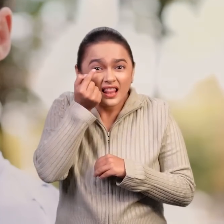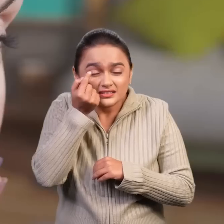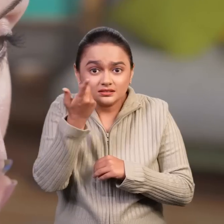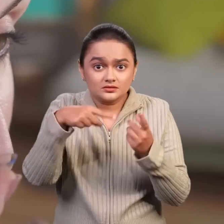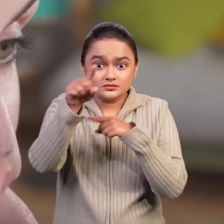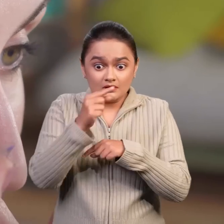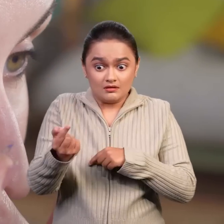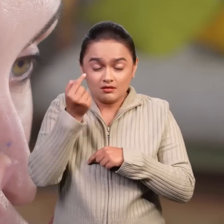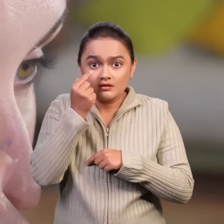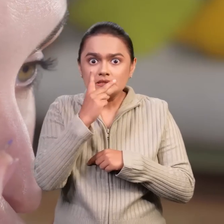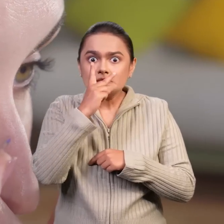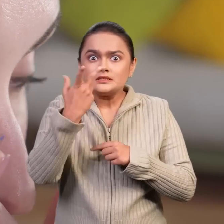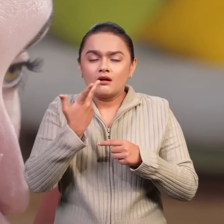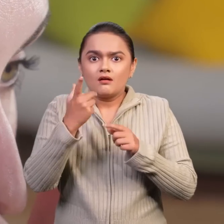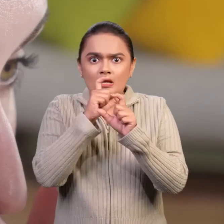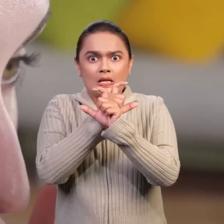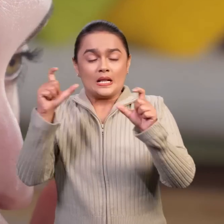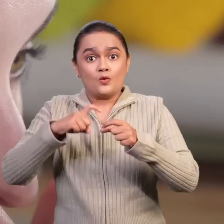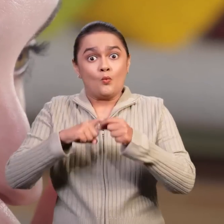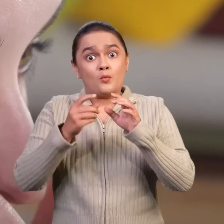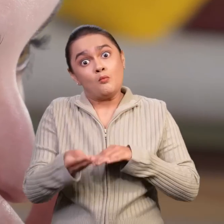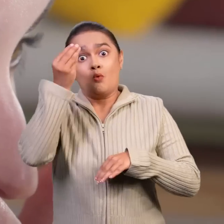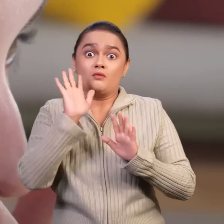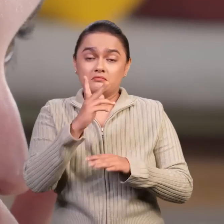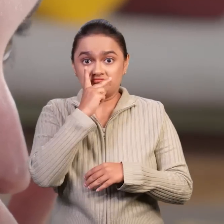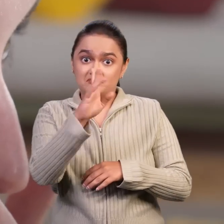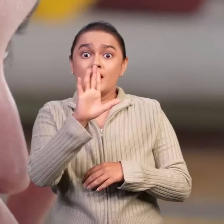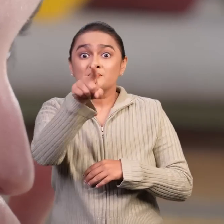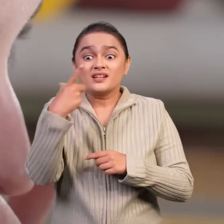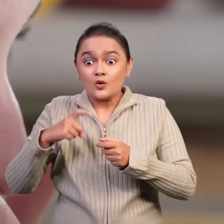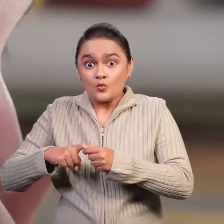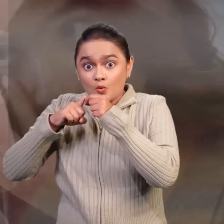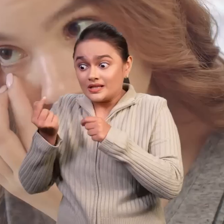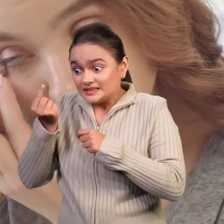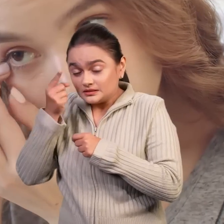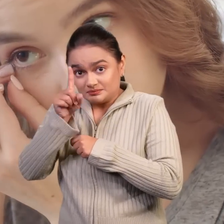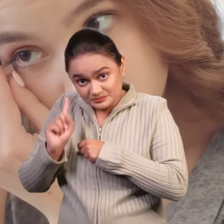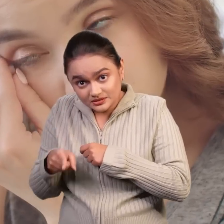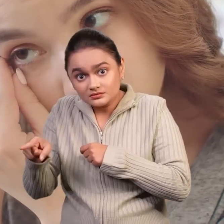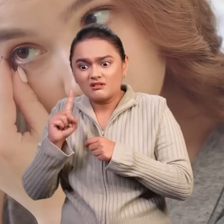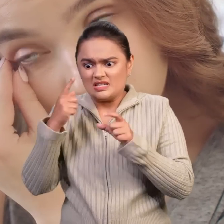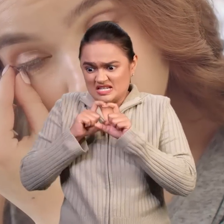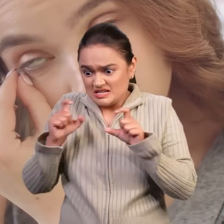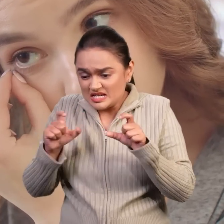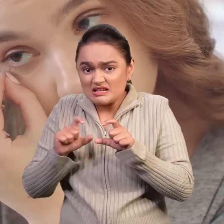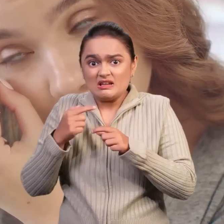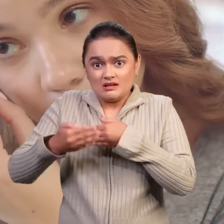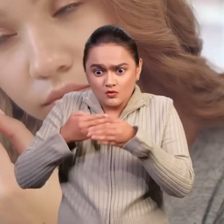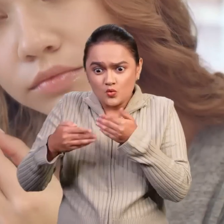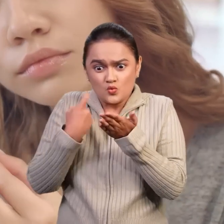Contact lenses can give you very good quality of vision, but you need to have good contact lens hygiene. You need to take care of them.